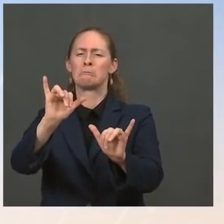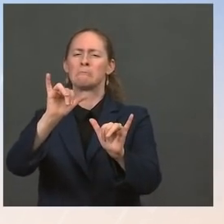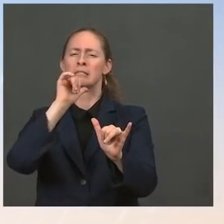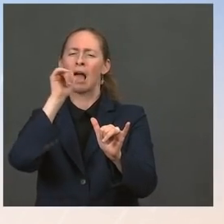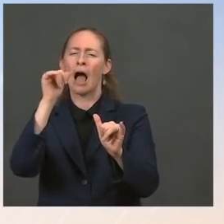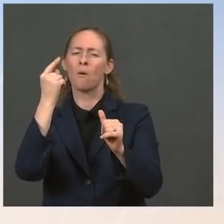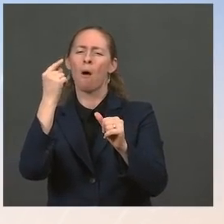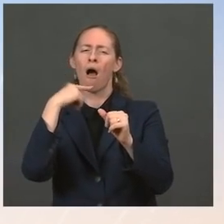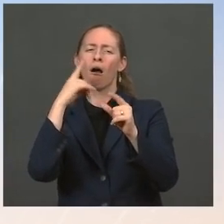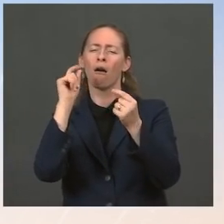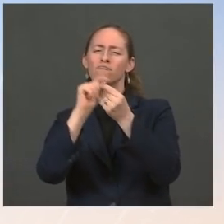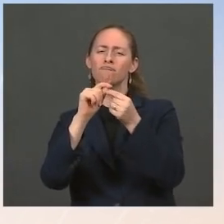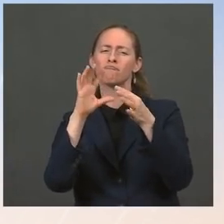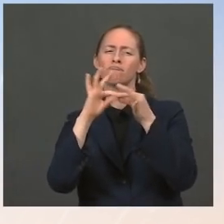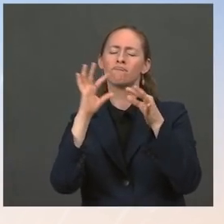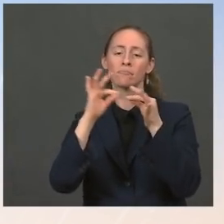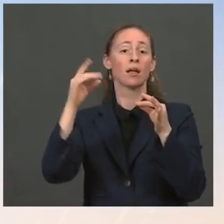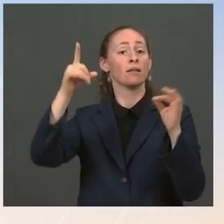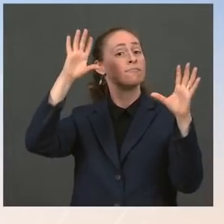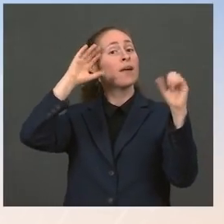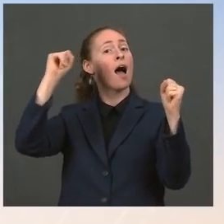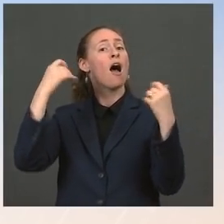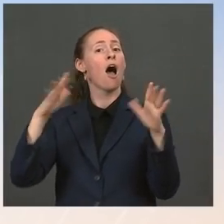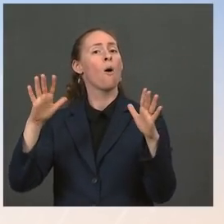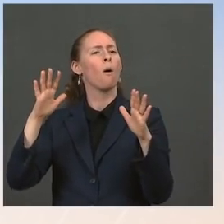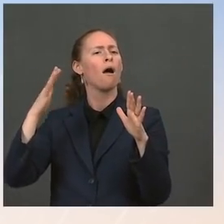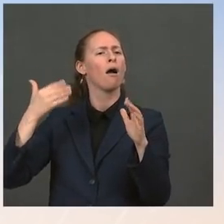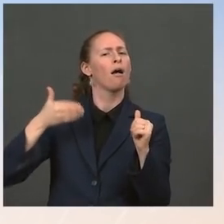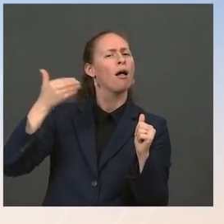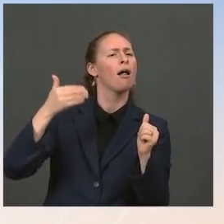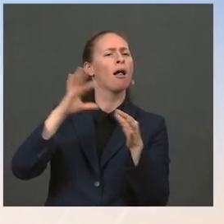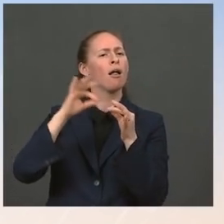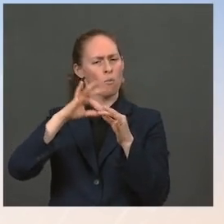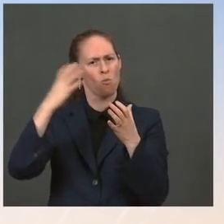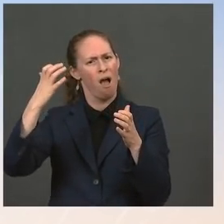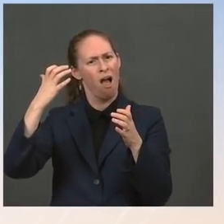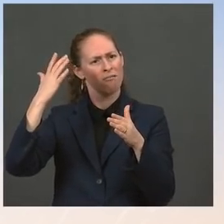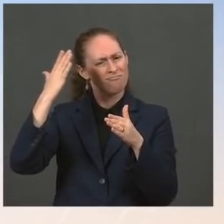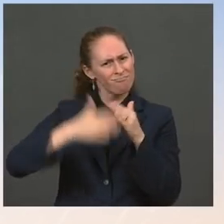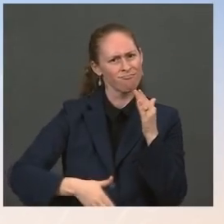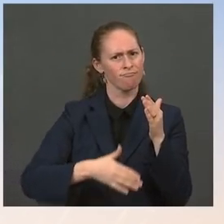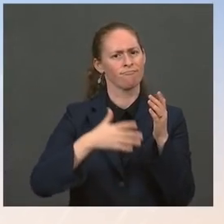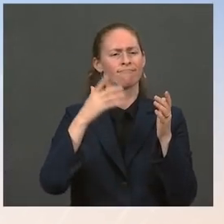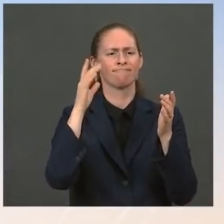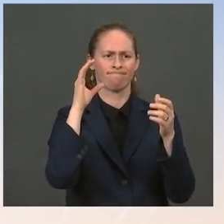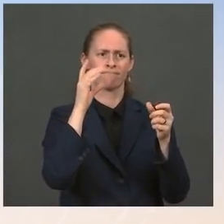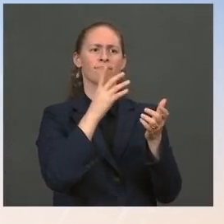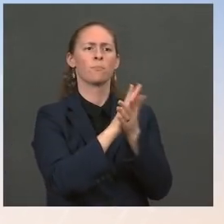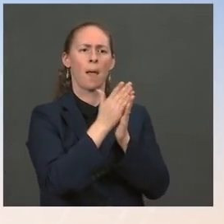many times that getting voting rights done, signing it into law is top of his agenda. The Vice President,